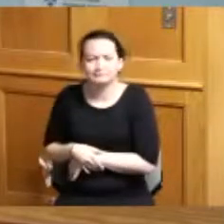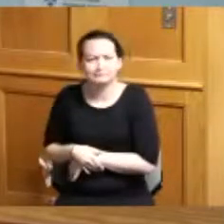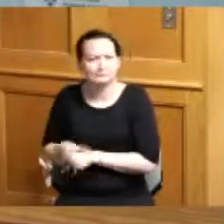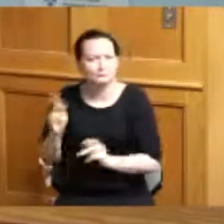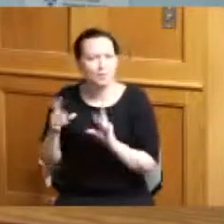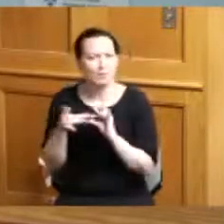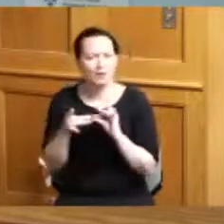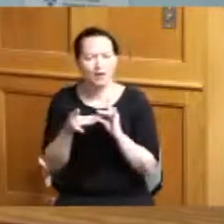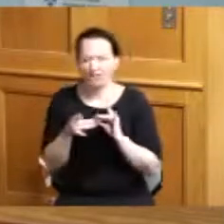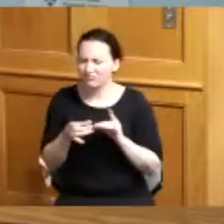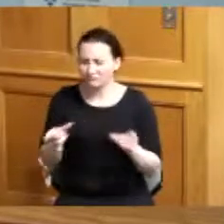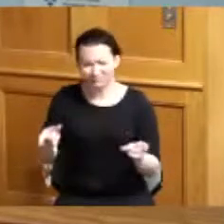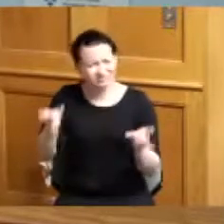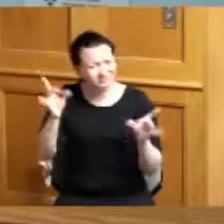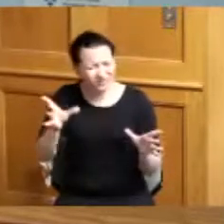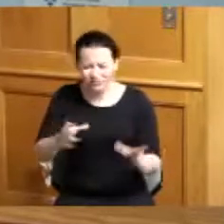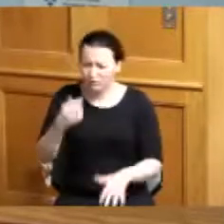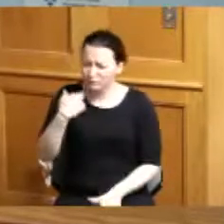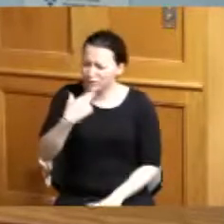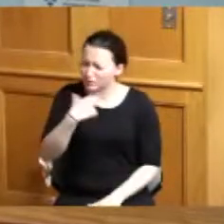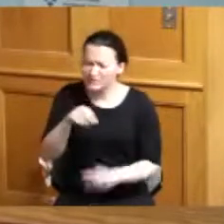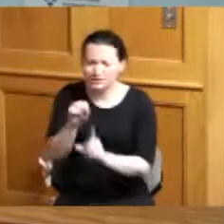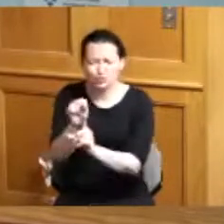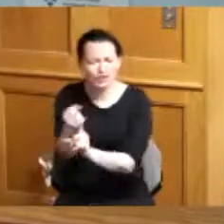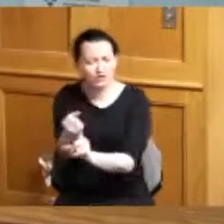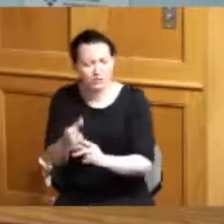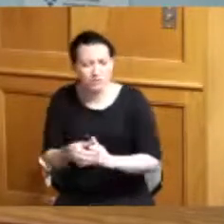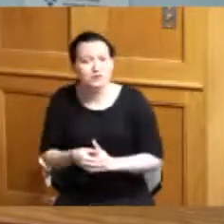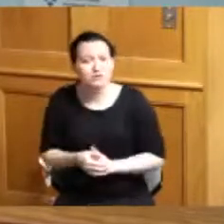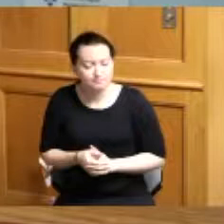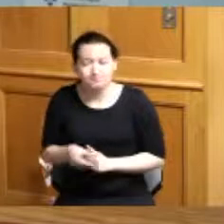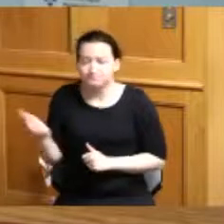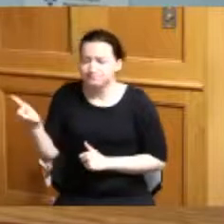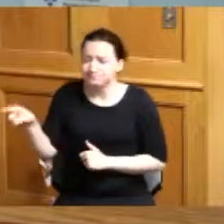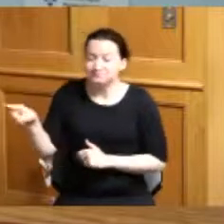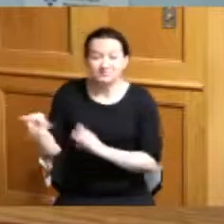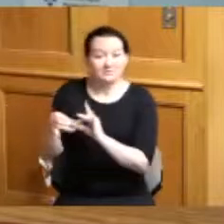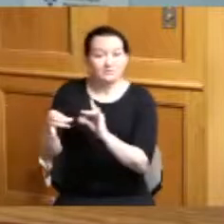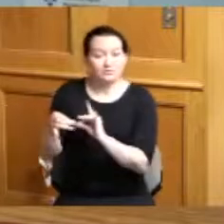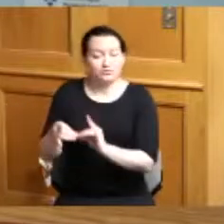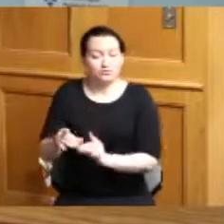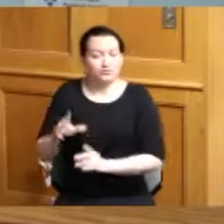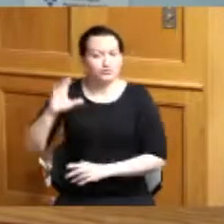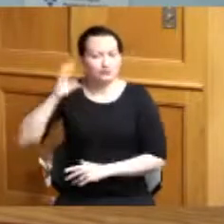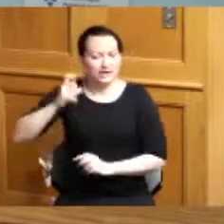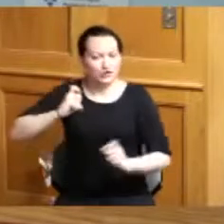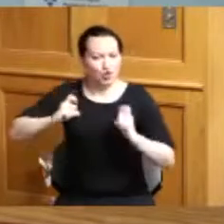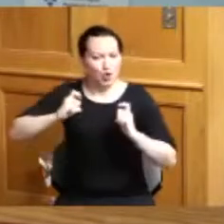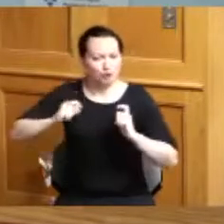telling me about how bad it really is and so they said that that radio show that I did years ago